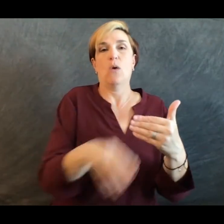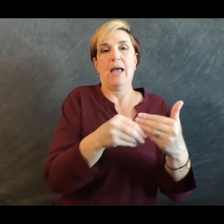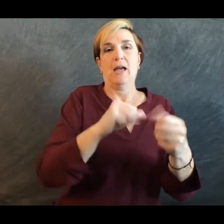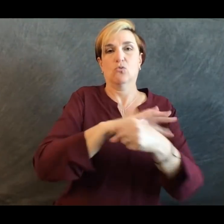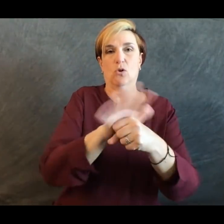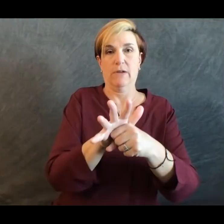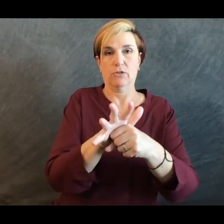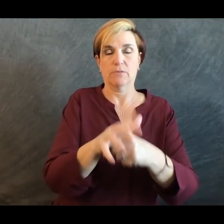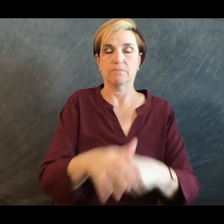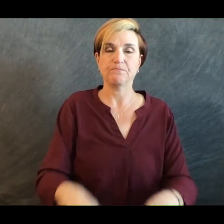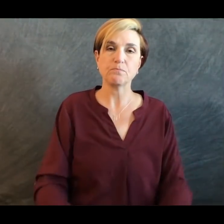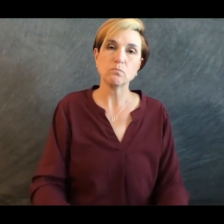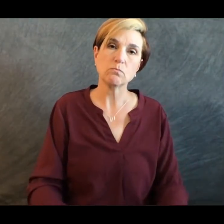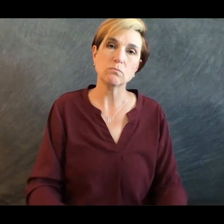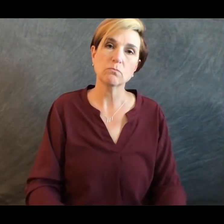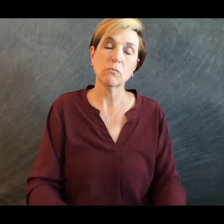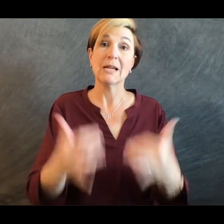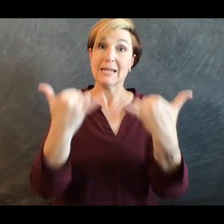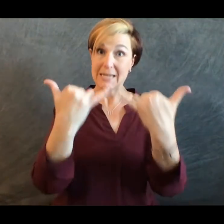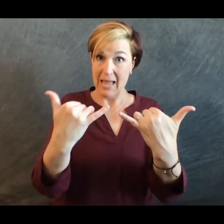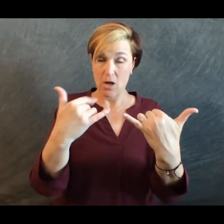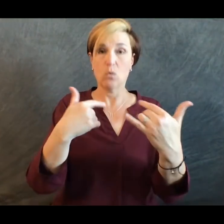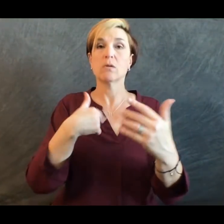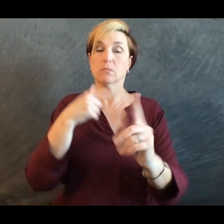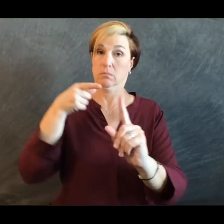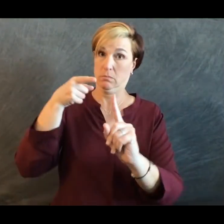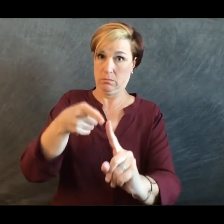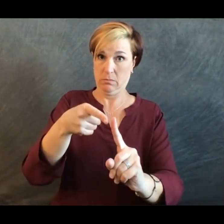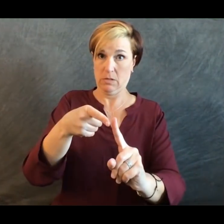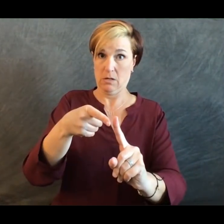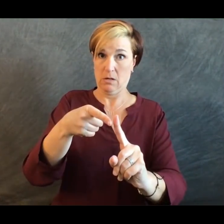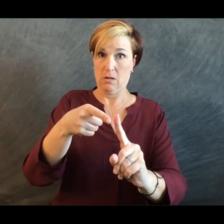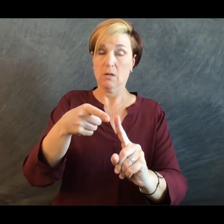hear me say this it does not have to be our nation's future we're taking steps